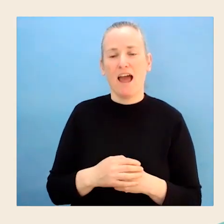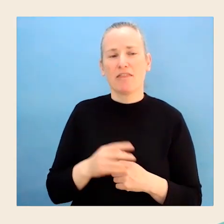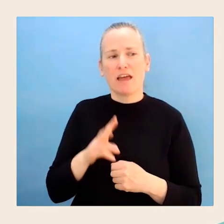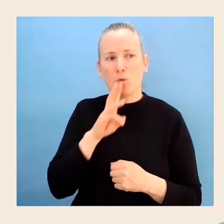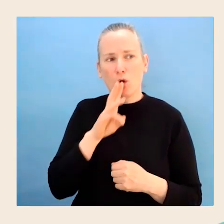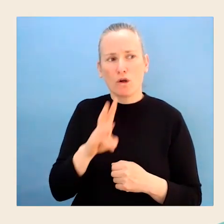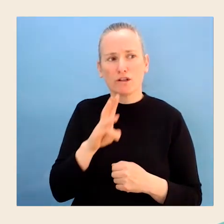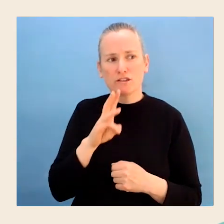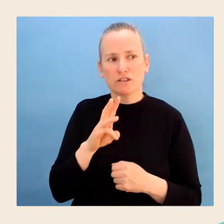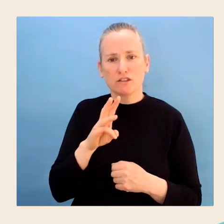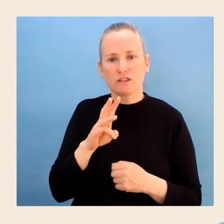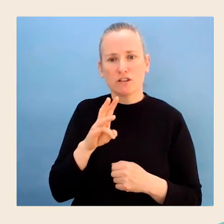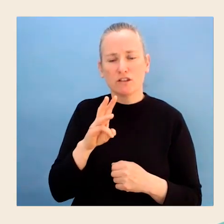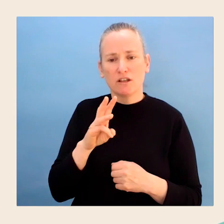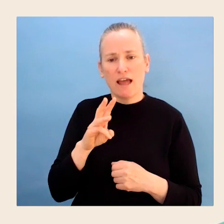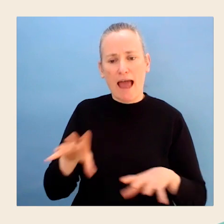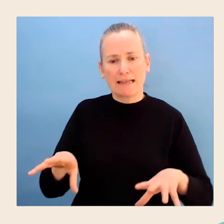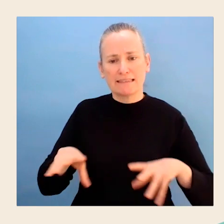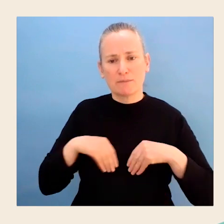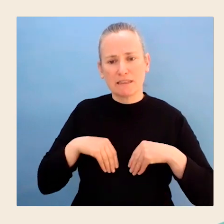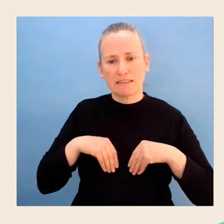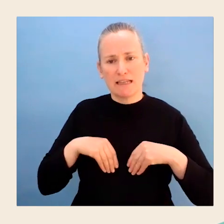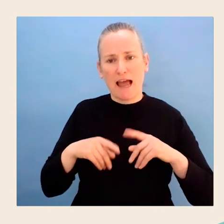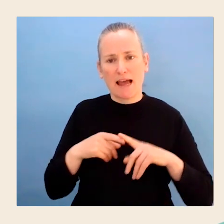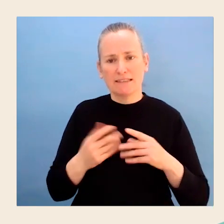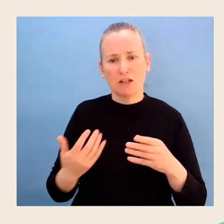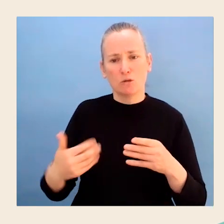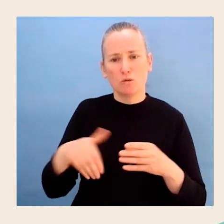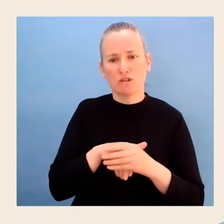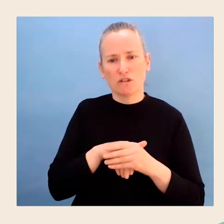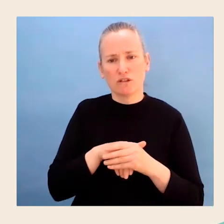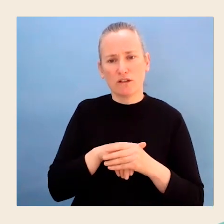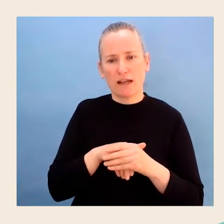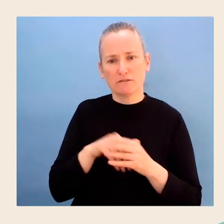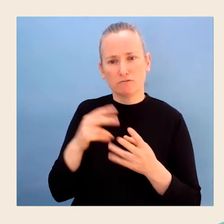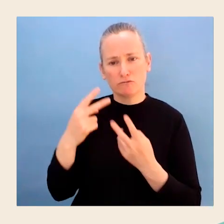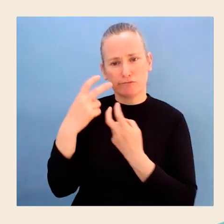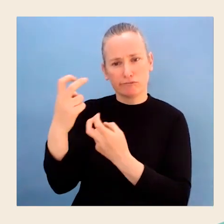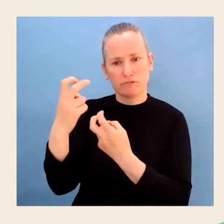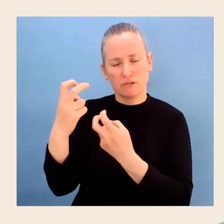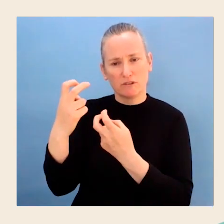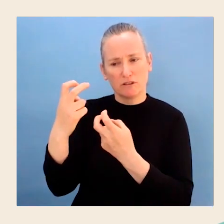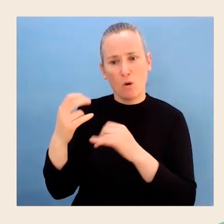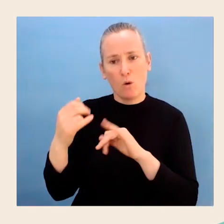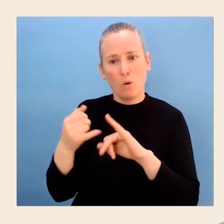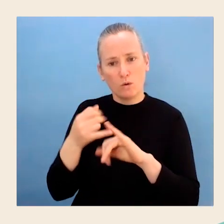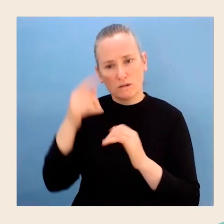that are our terms, right? I think that's the other question that I'd love to ask all of you because,